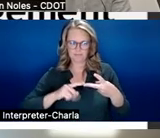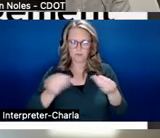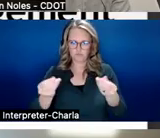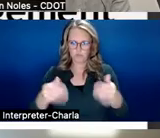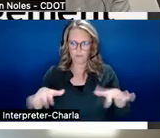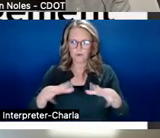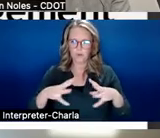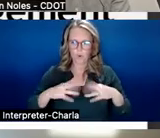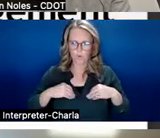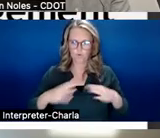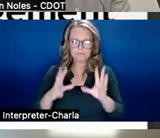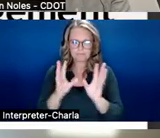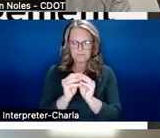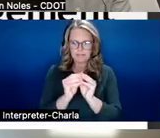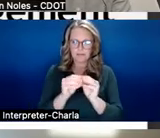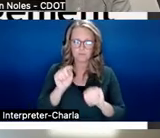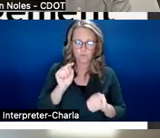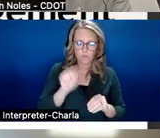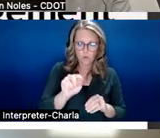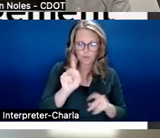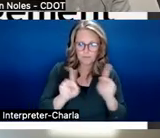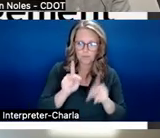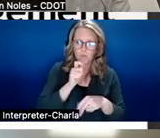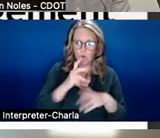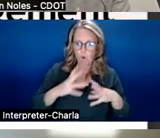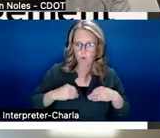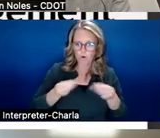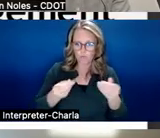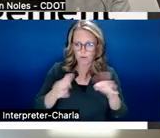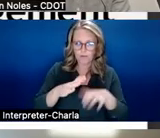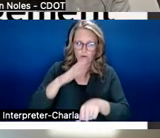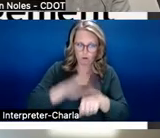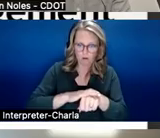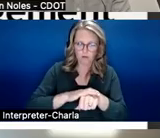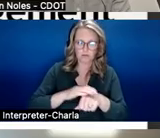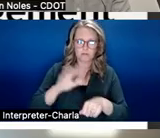of property on Federal Boulevard, some of our surveying efforts, which are needed to understand